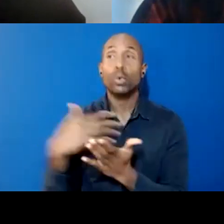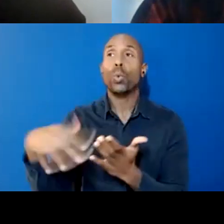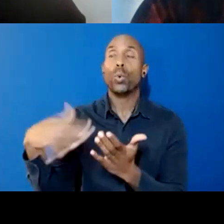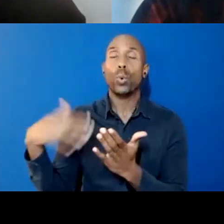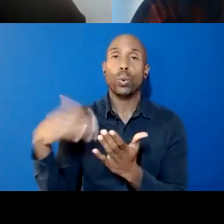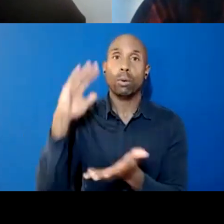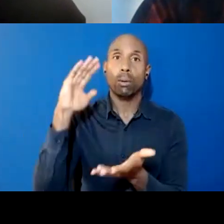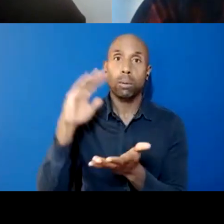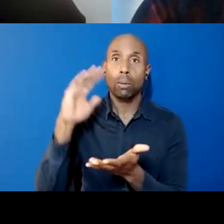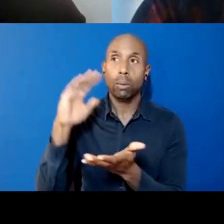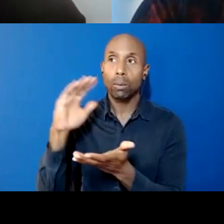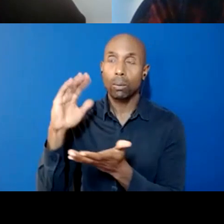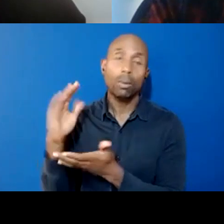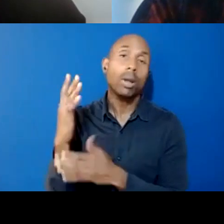and conversions have gone down.